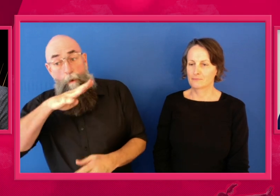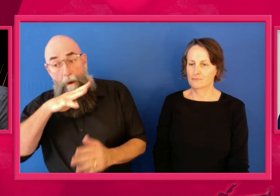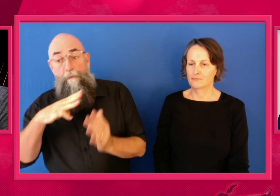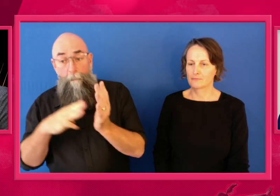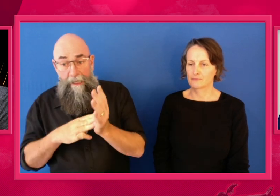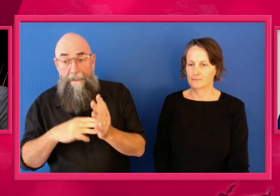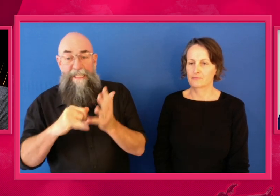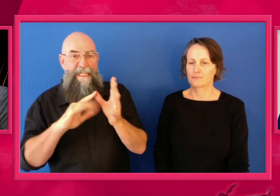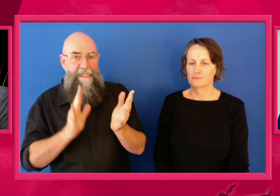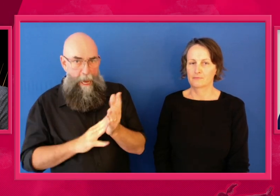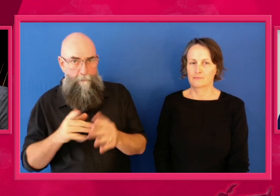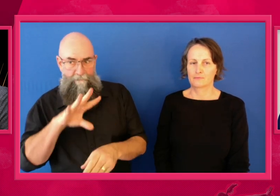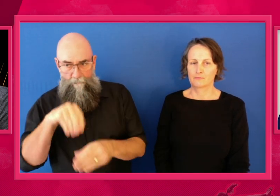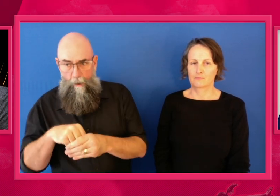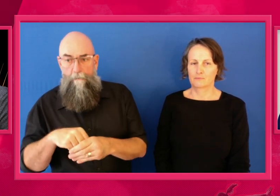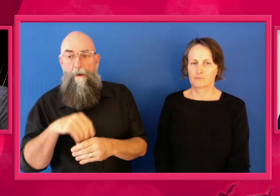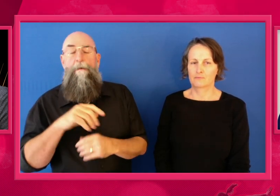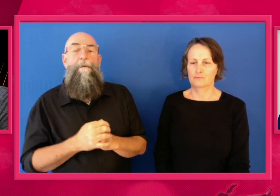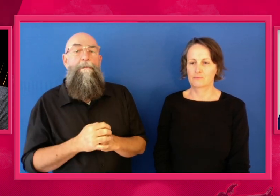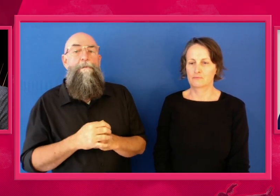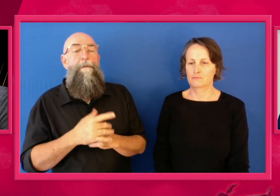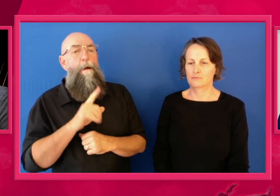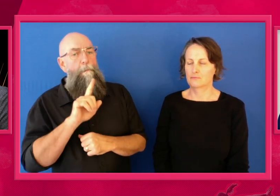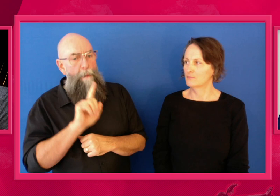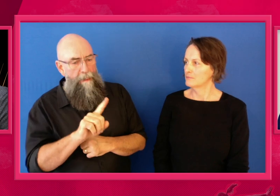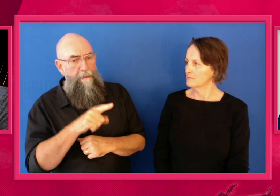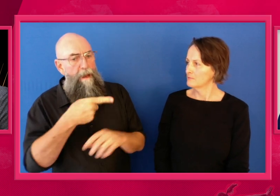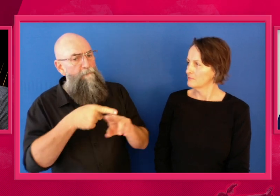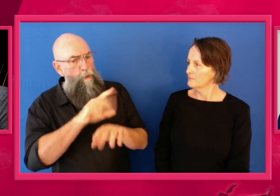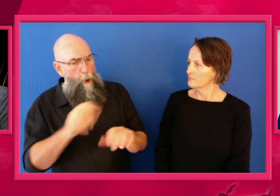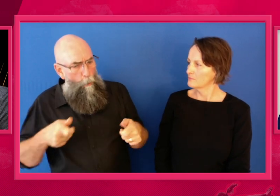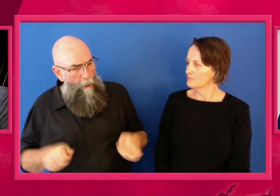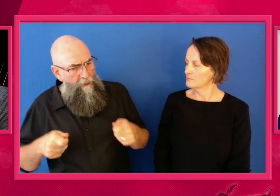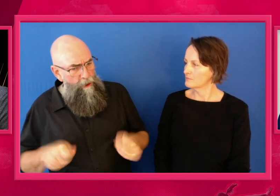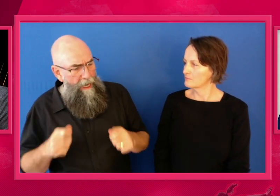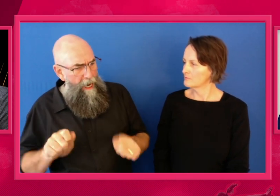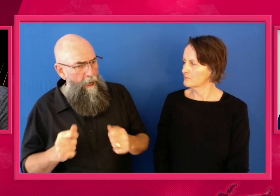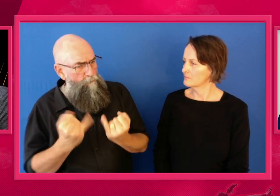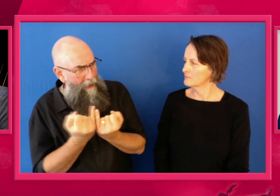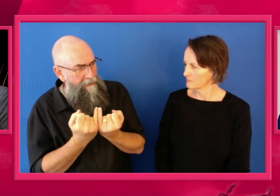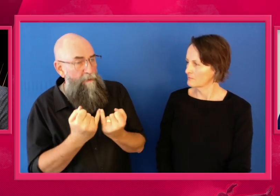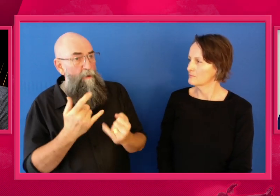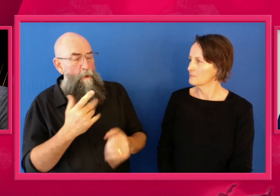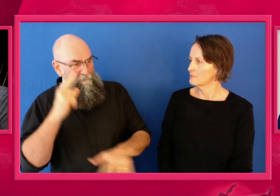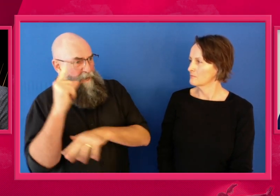he's got the hundred coming up. Mate, if you weren't a wheelchair racer, or a bloody quick sprinter, what event would you be in?